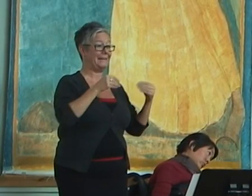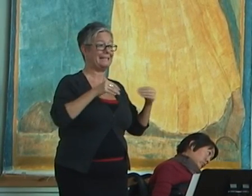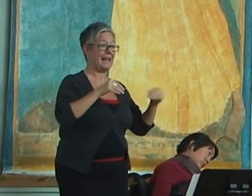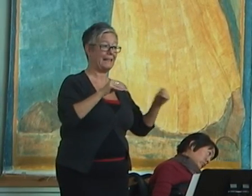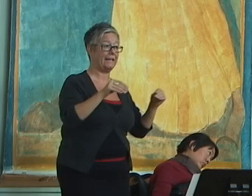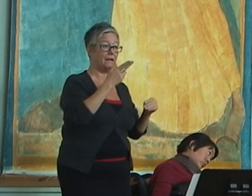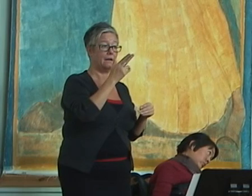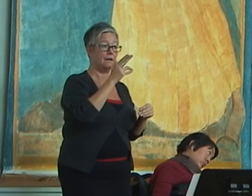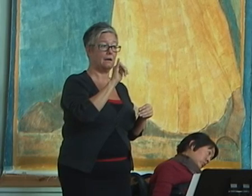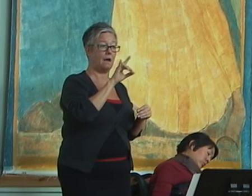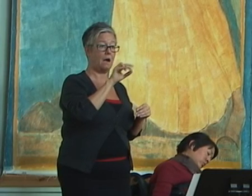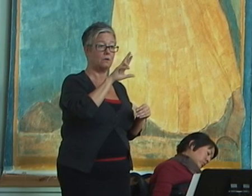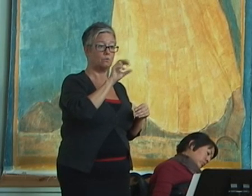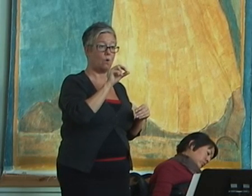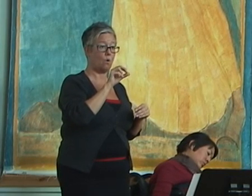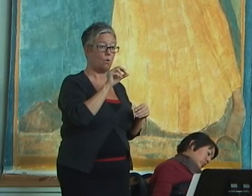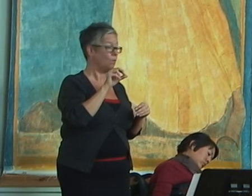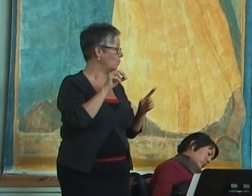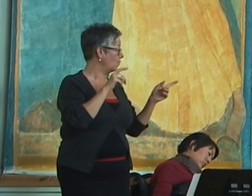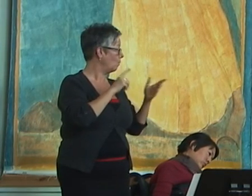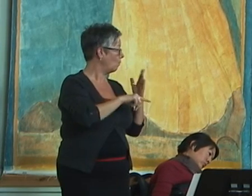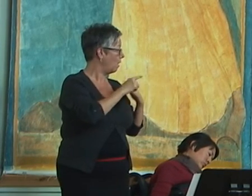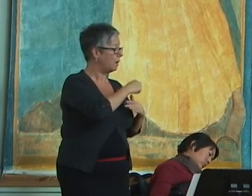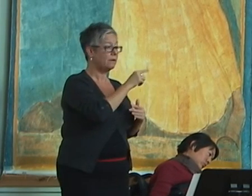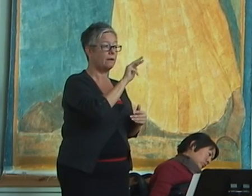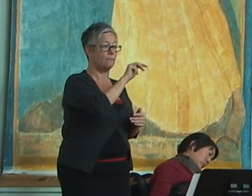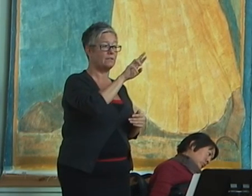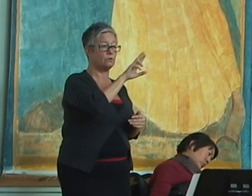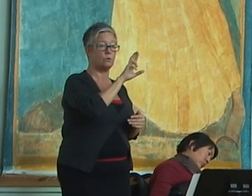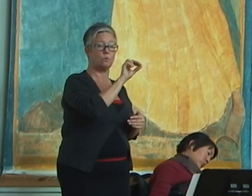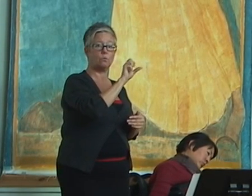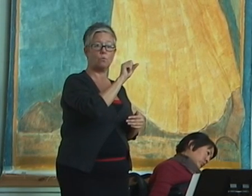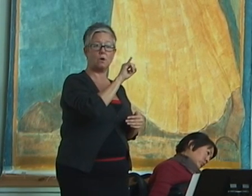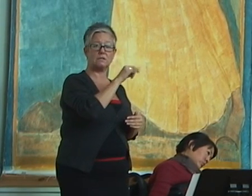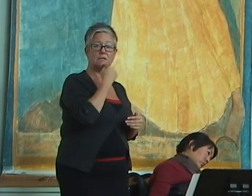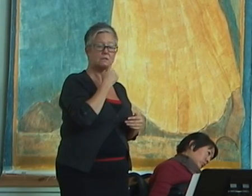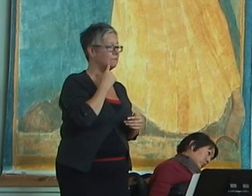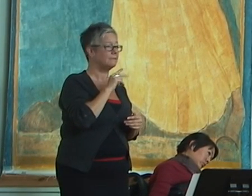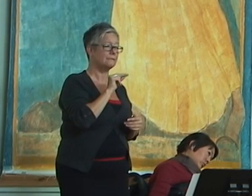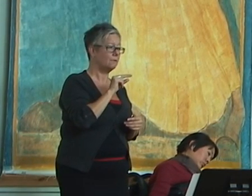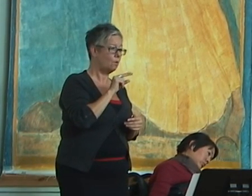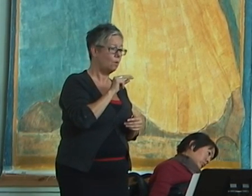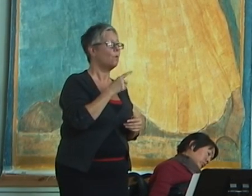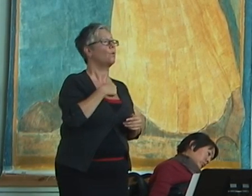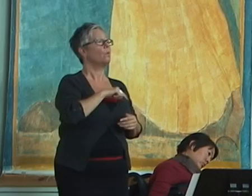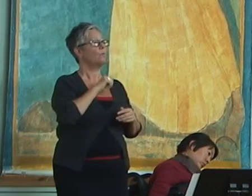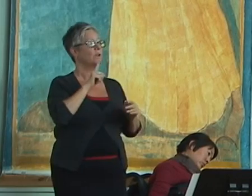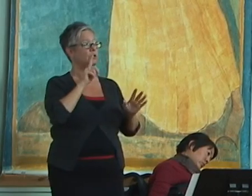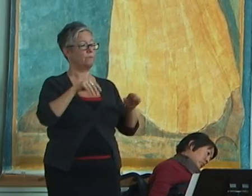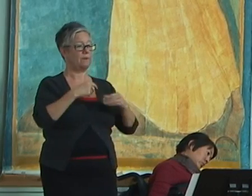I don't believe t hat we should... I believe we should continue giving grants to Senior Citizens organizations that provide Meals on Wheels,